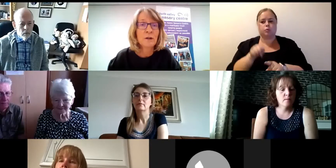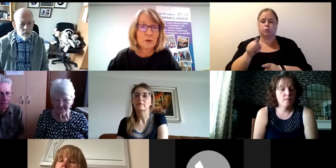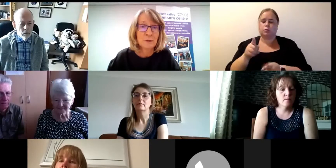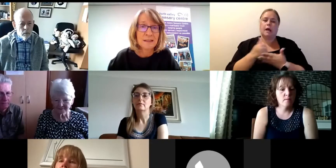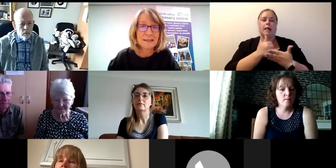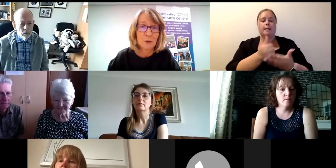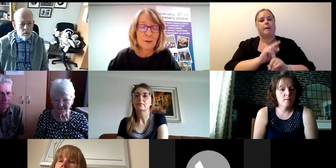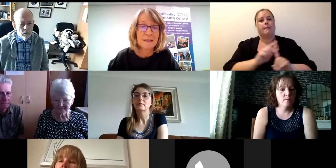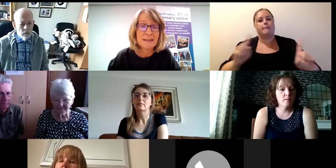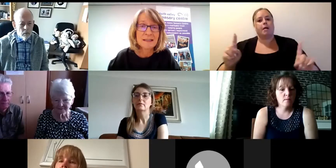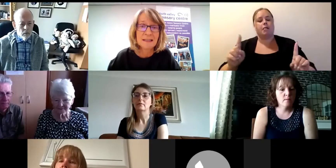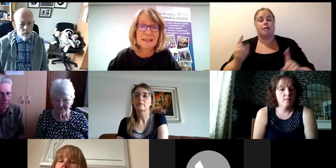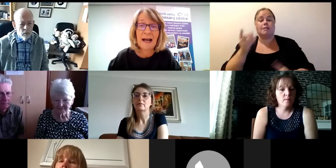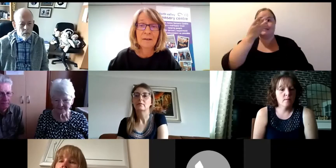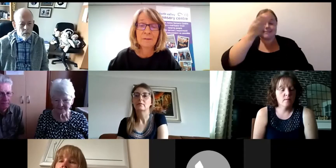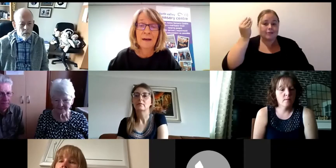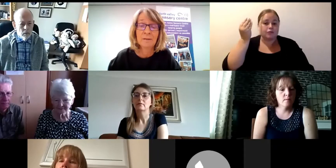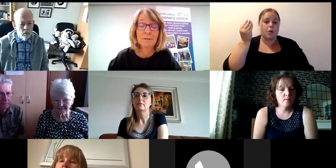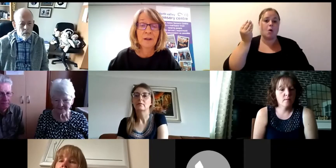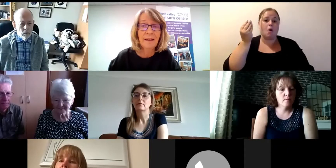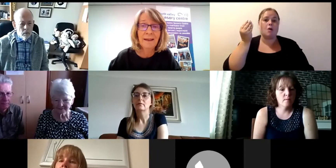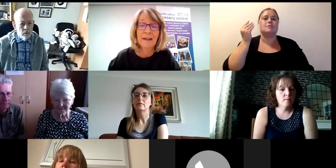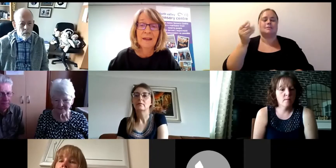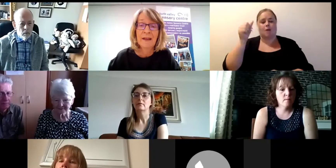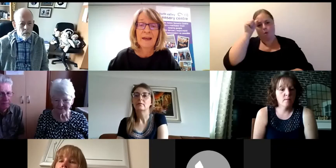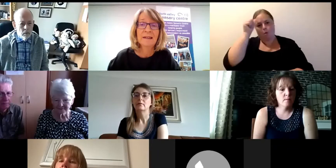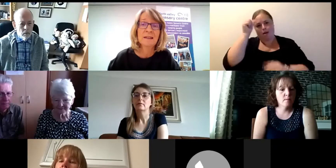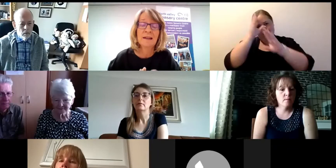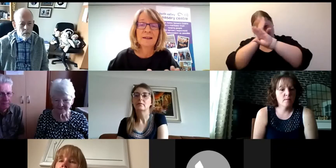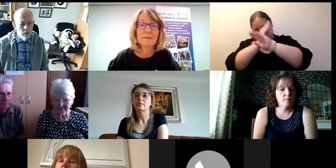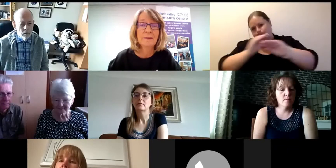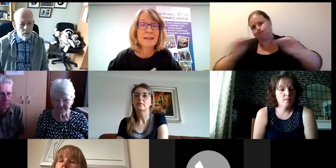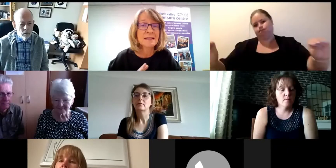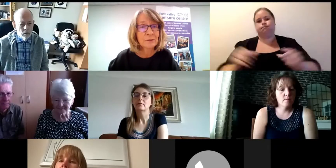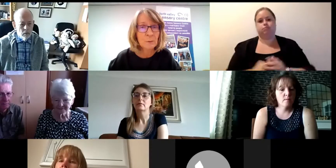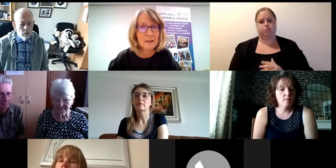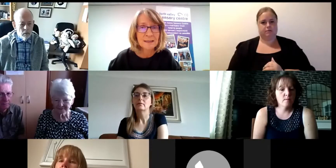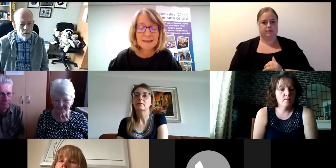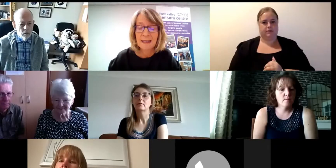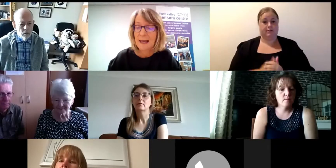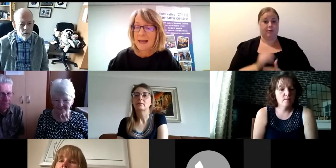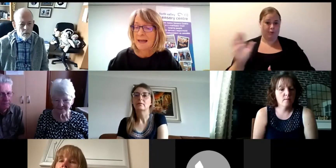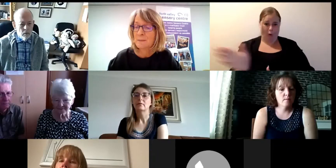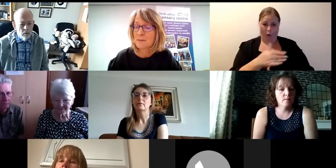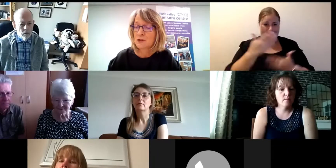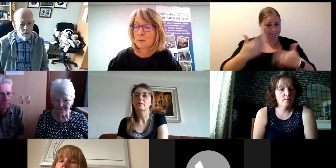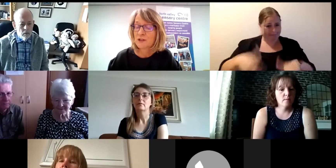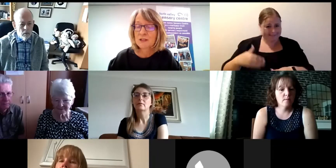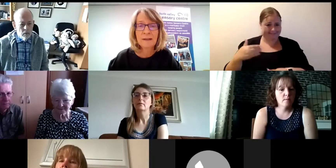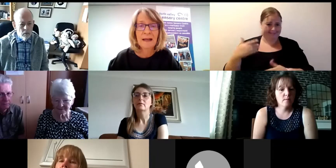All of you who are here today have done that, in different ways so we are just going to